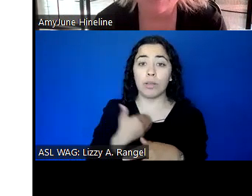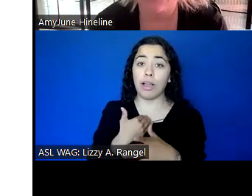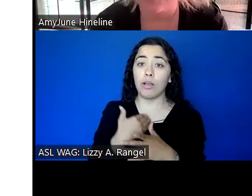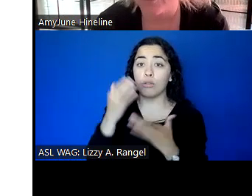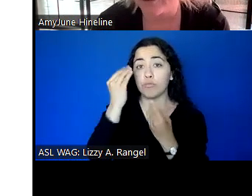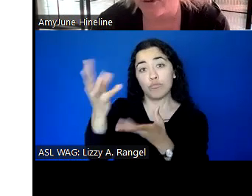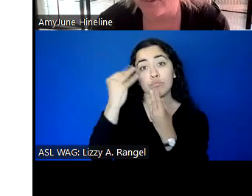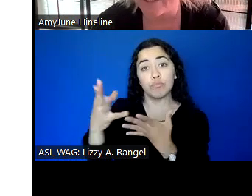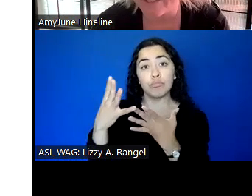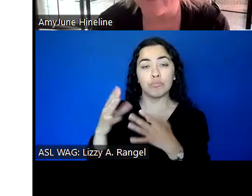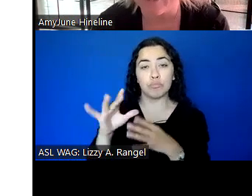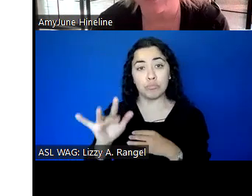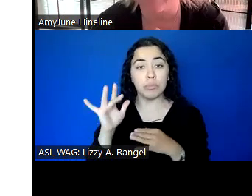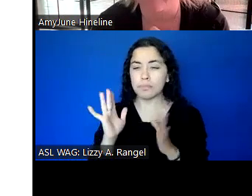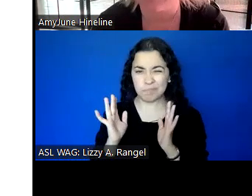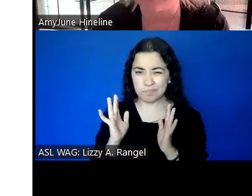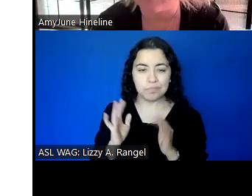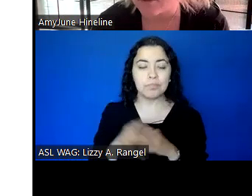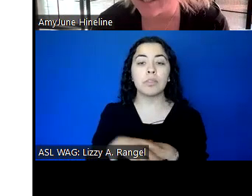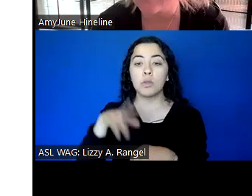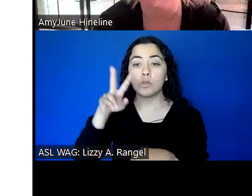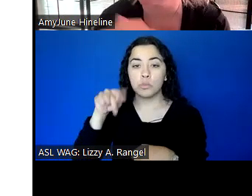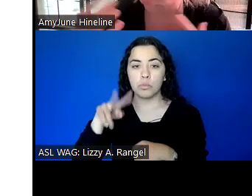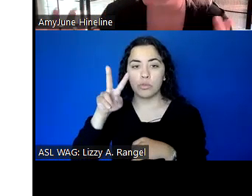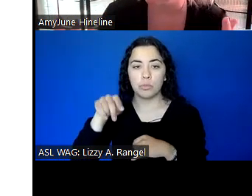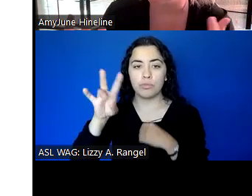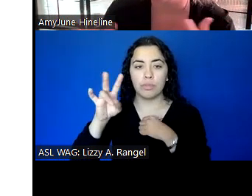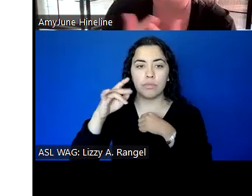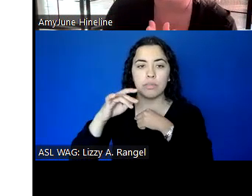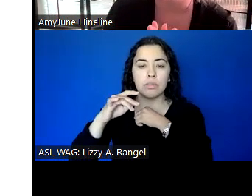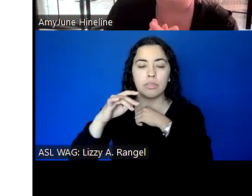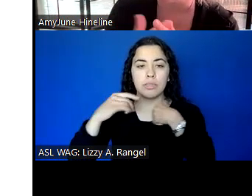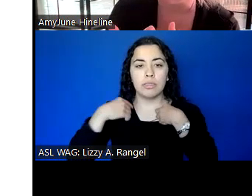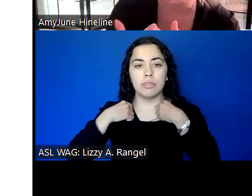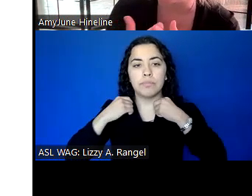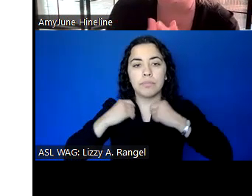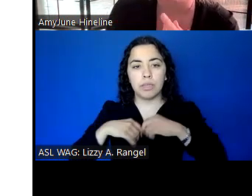to get out of that module, that pop-up that's blocking their screen? Not very good UI. If you